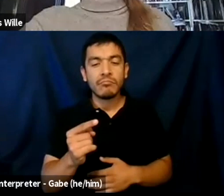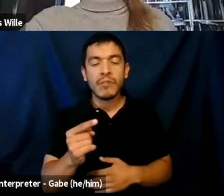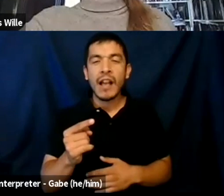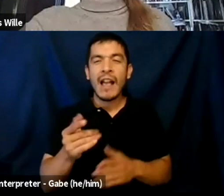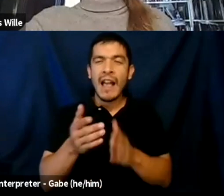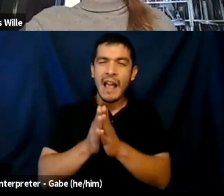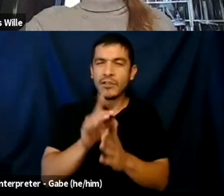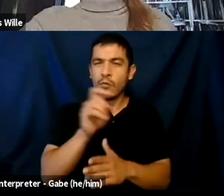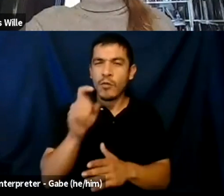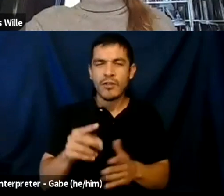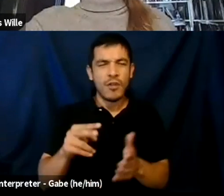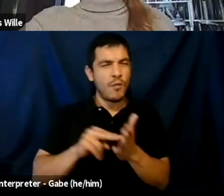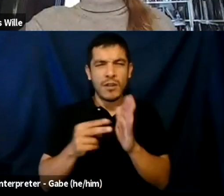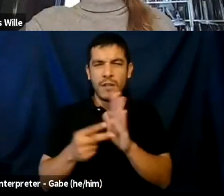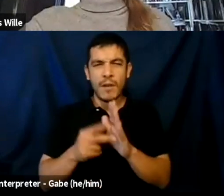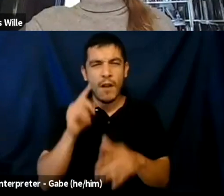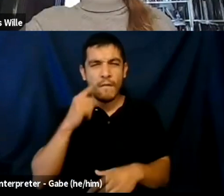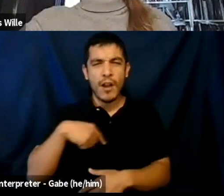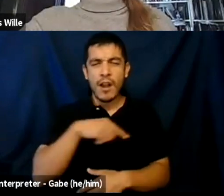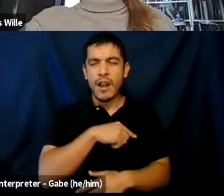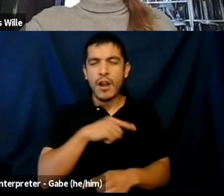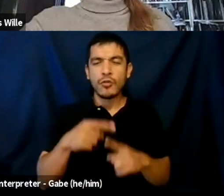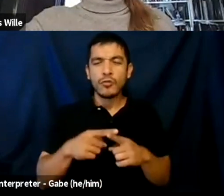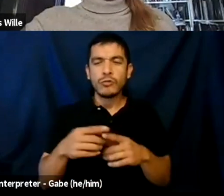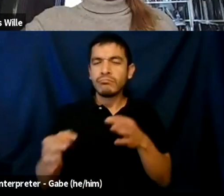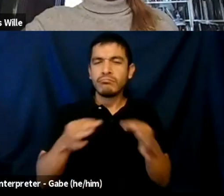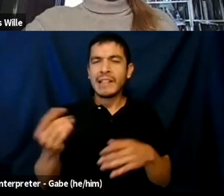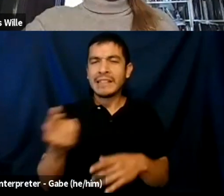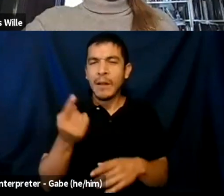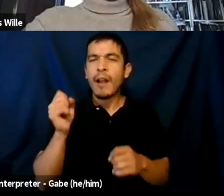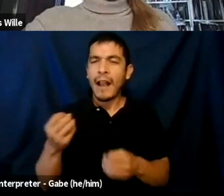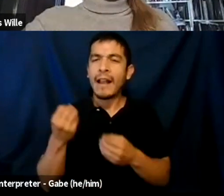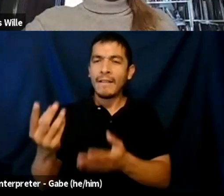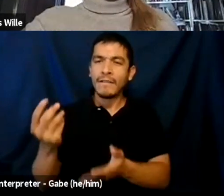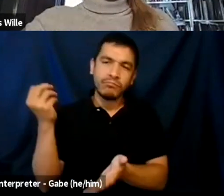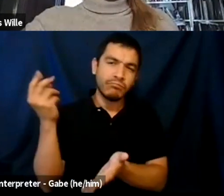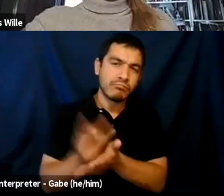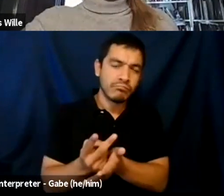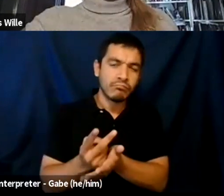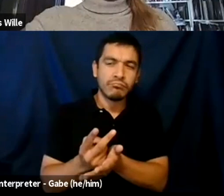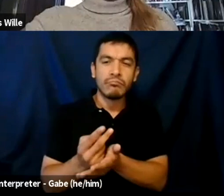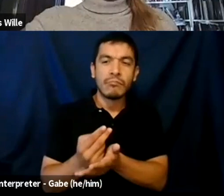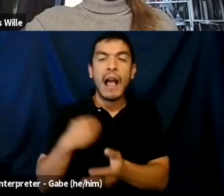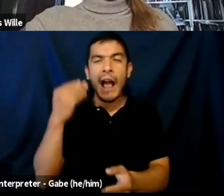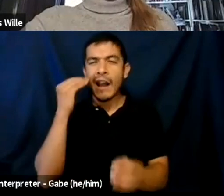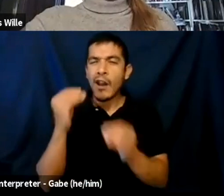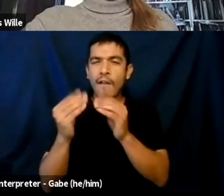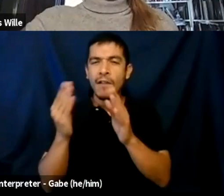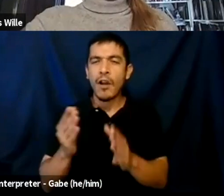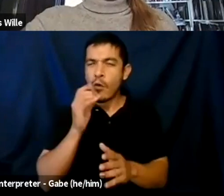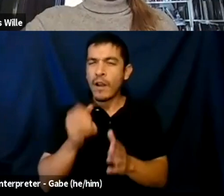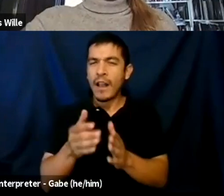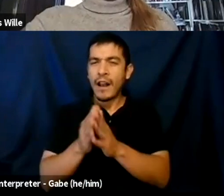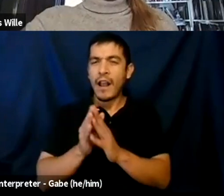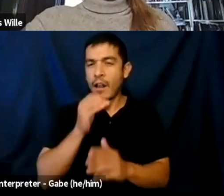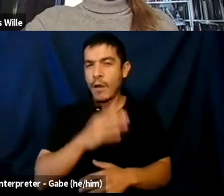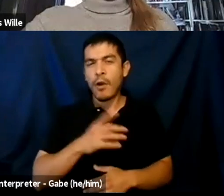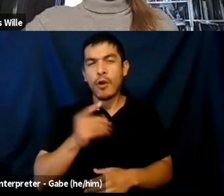like, what does it mean for us to say that someone can give consent? I know fixers who would ask women, do you agree to give it an interview, yes or no?